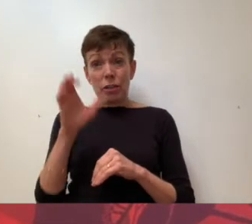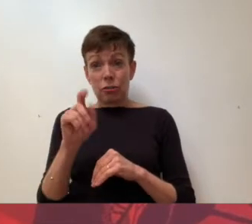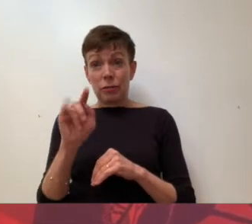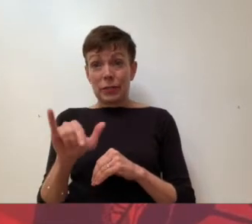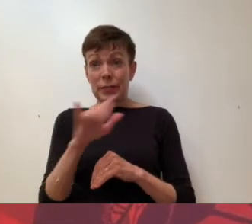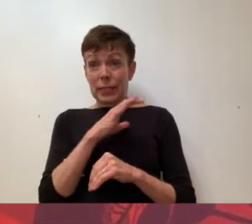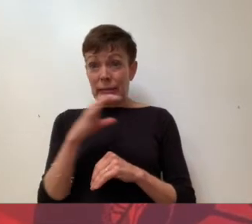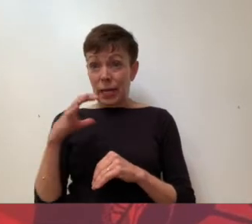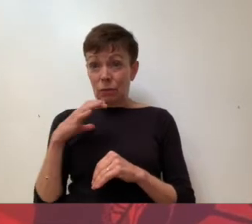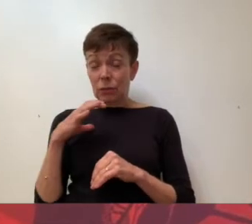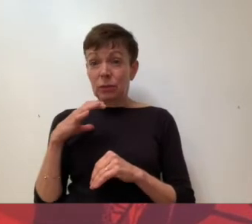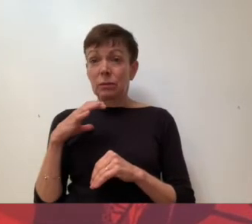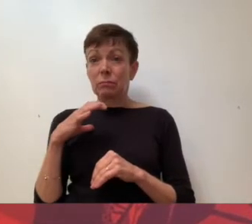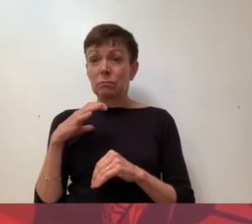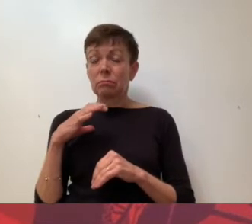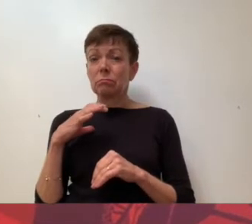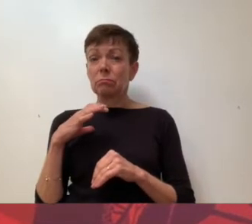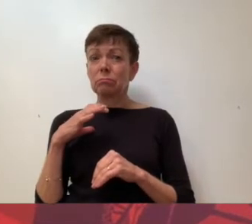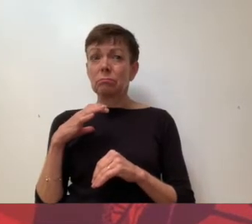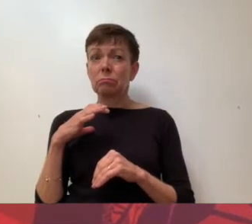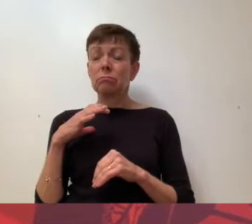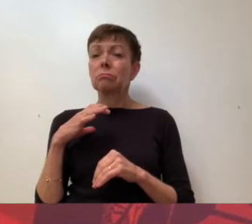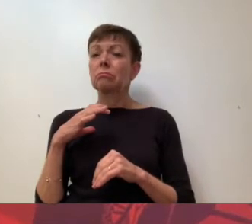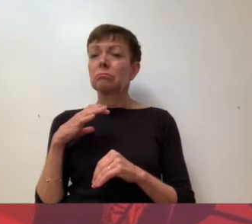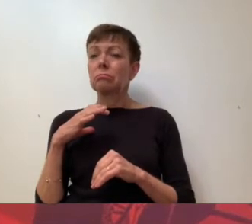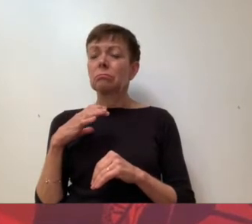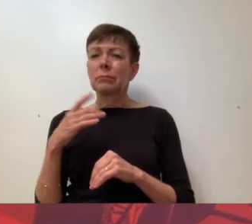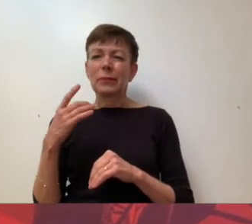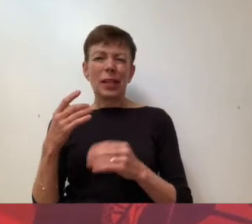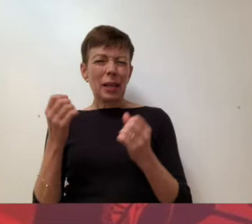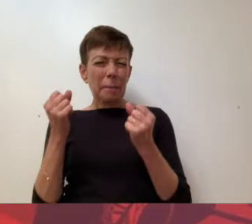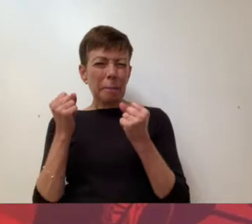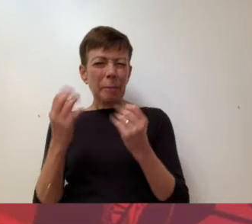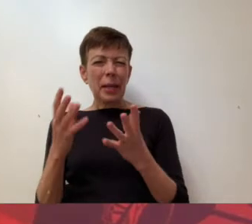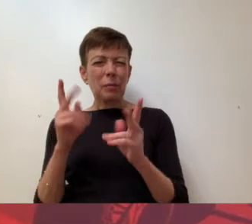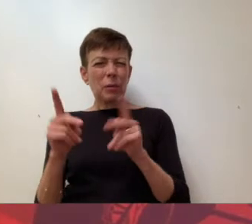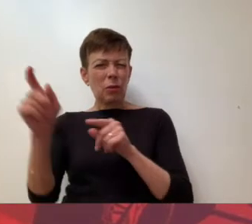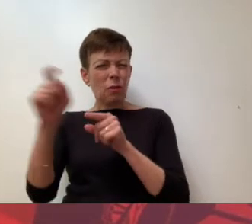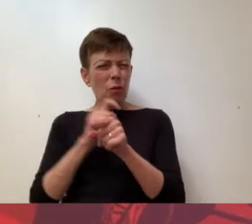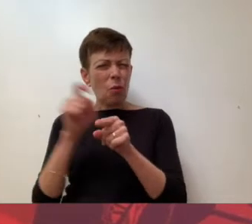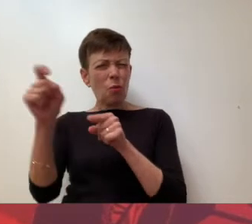press conference. So I will say Red Deer City Council, Emergency Operations, we have all